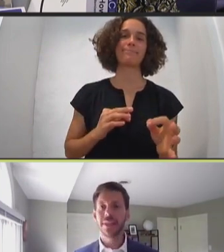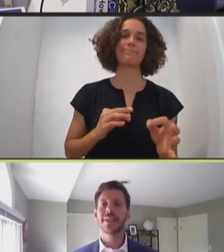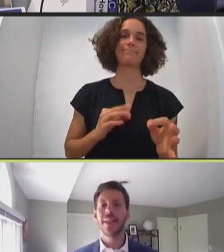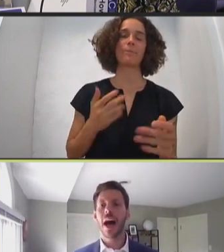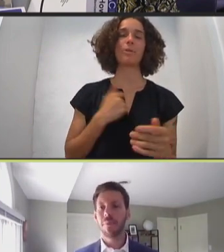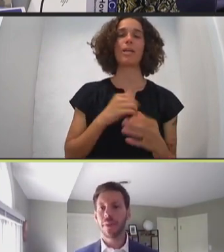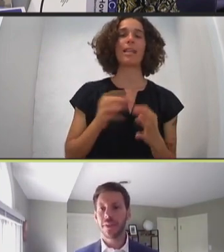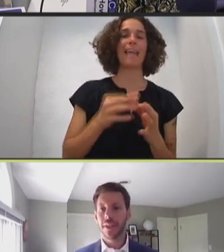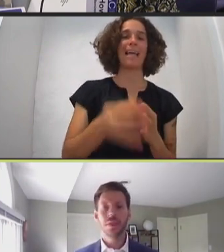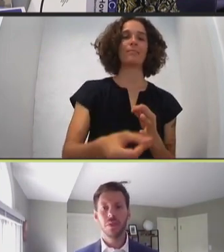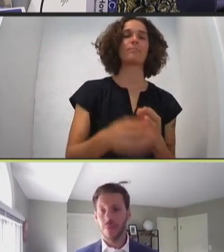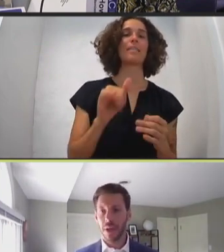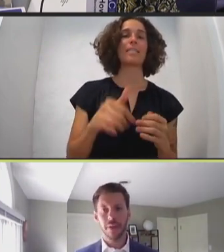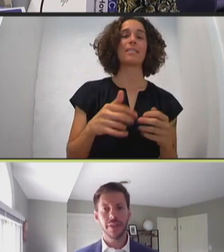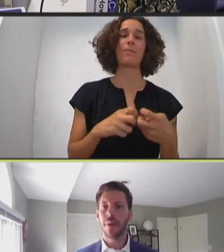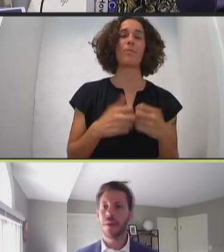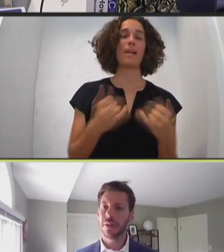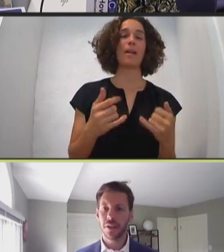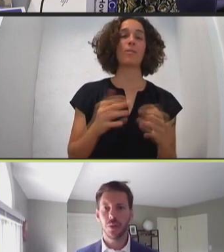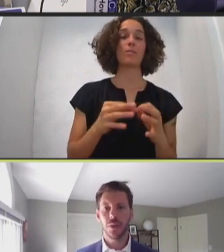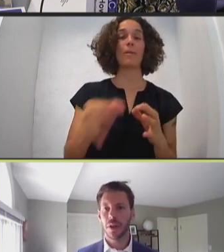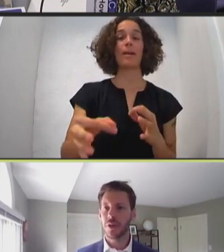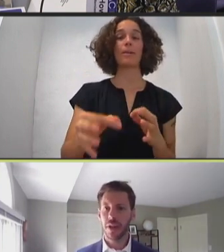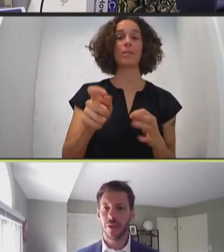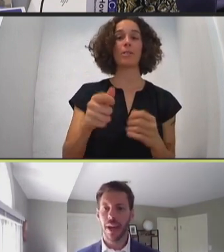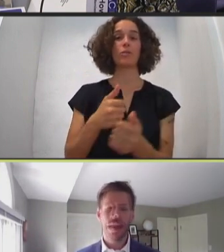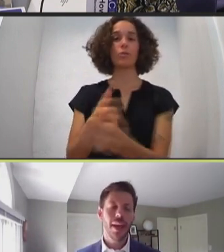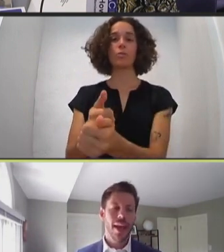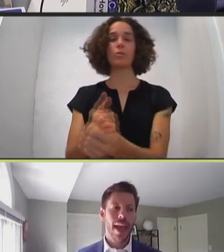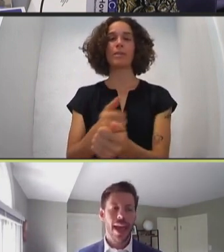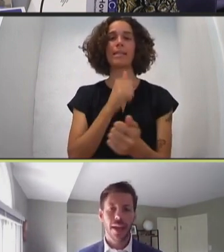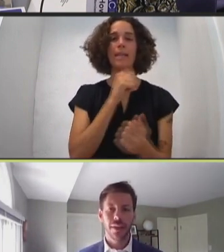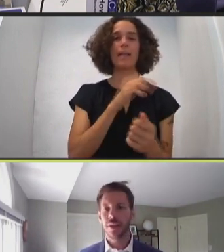is it's not built into the bundle. It's not built into a negotiated rate. And you know,